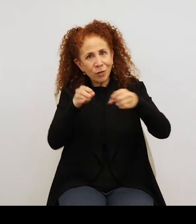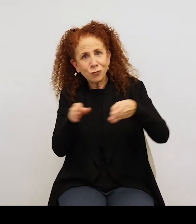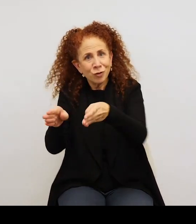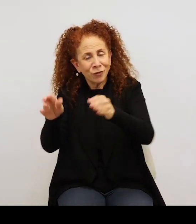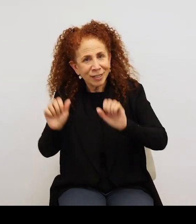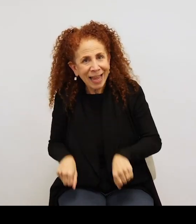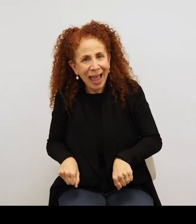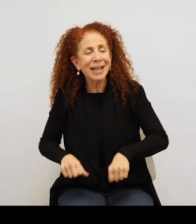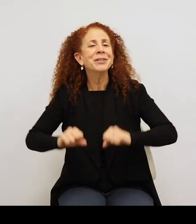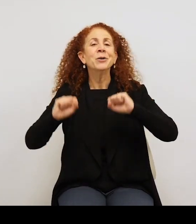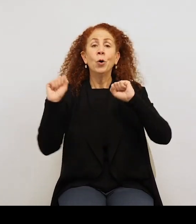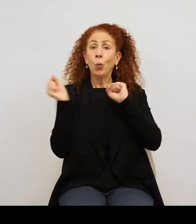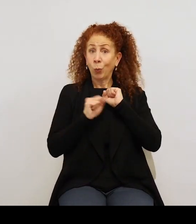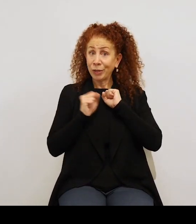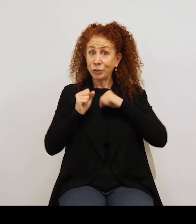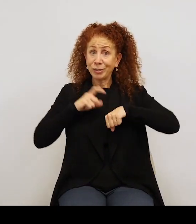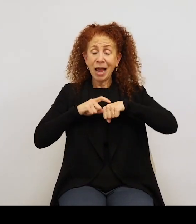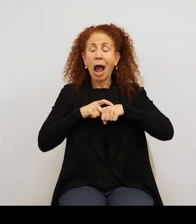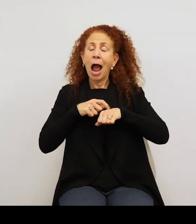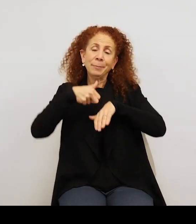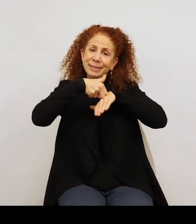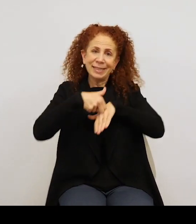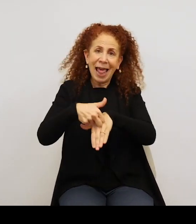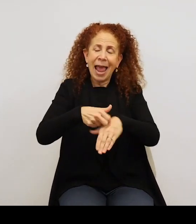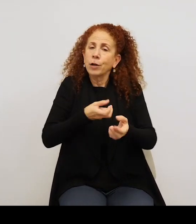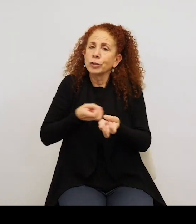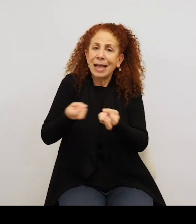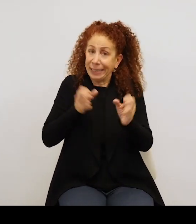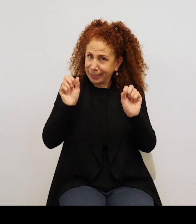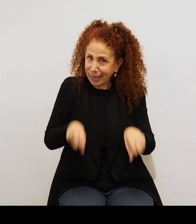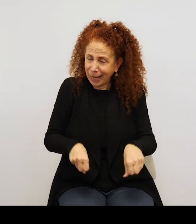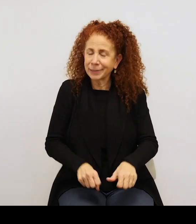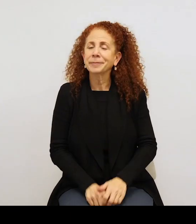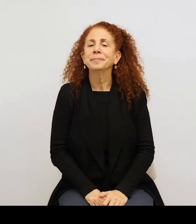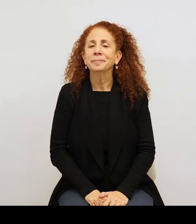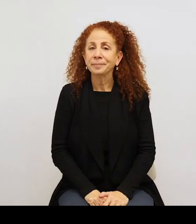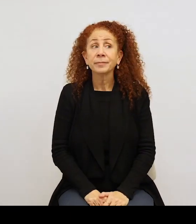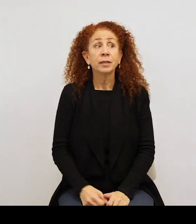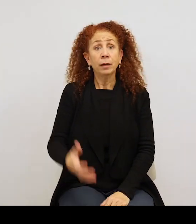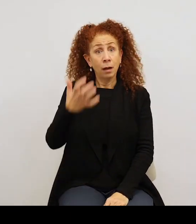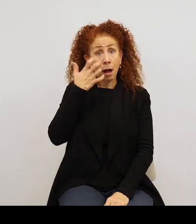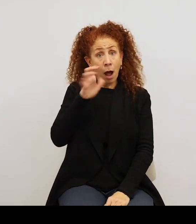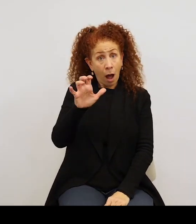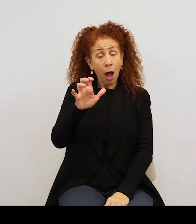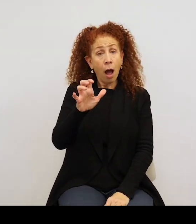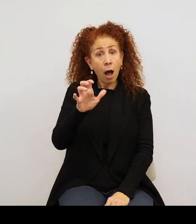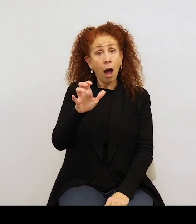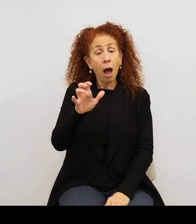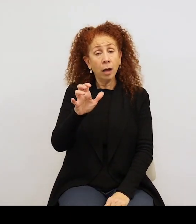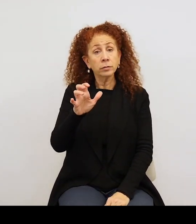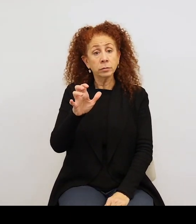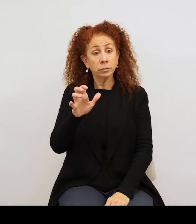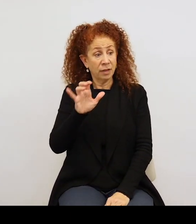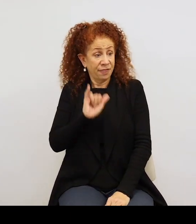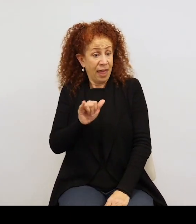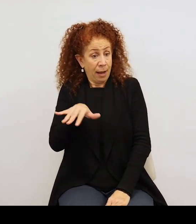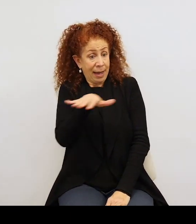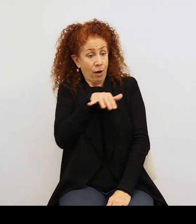During winters, people sled or skate on the ice. When it's hot, it is the coolest part of the city,